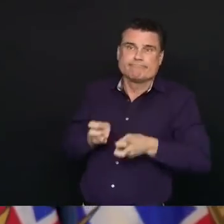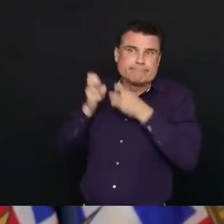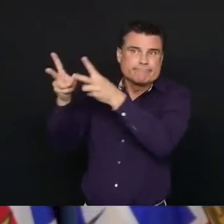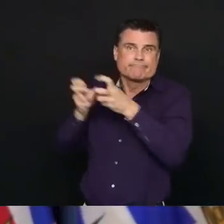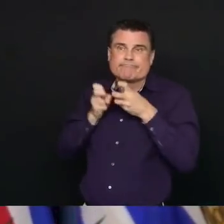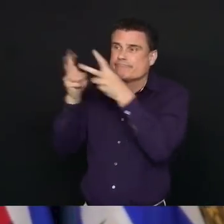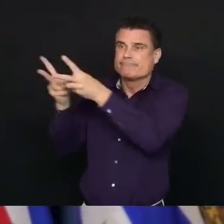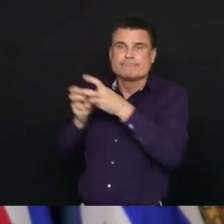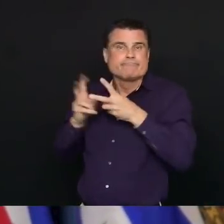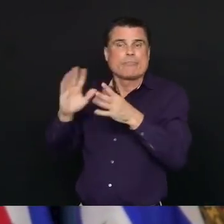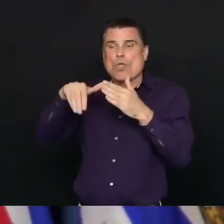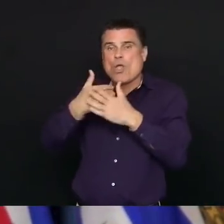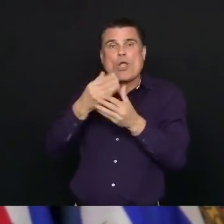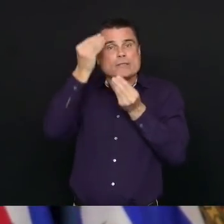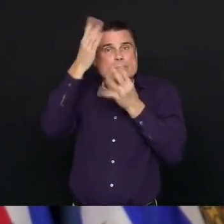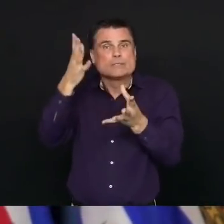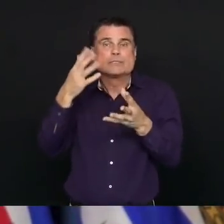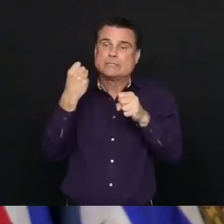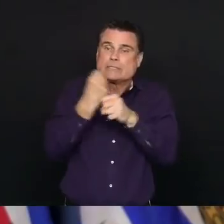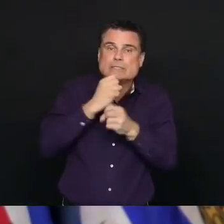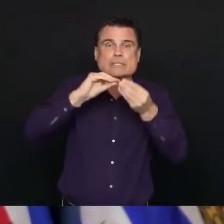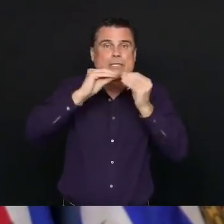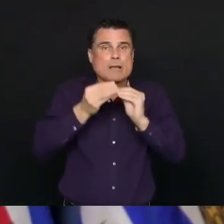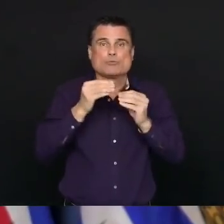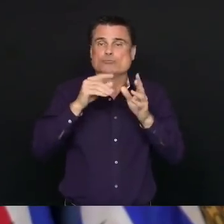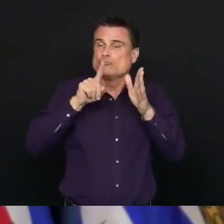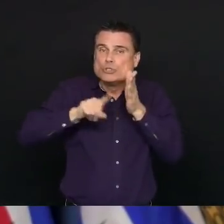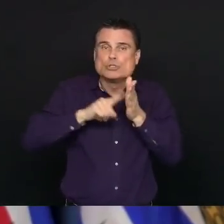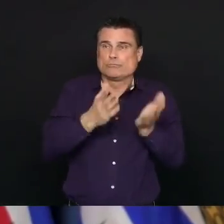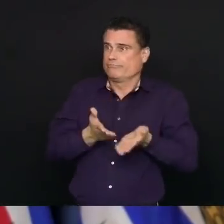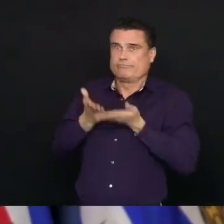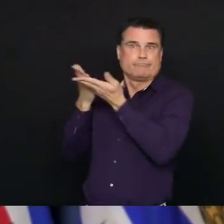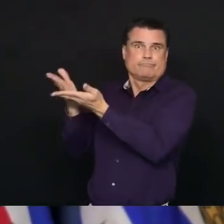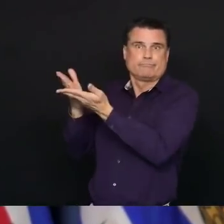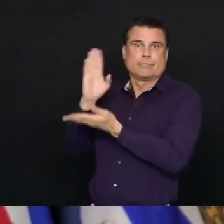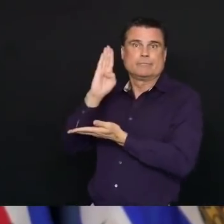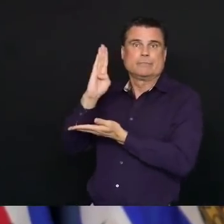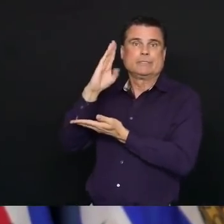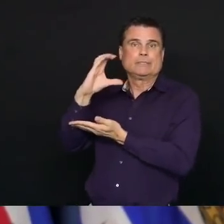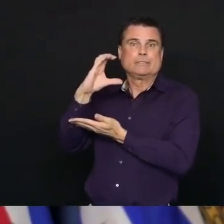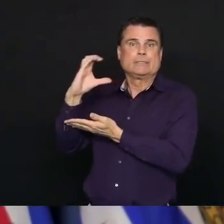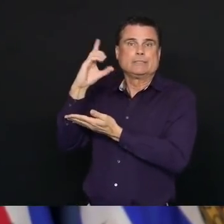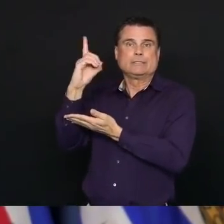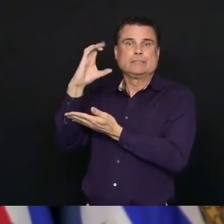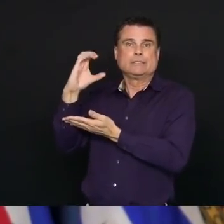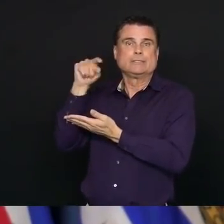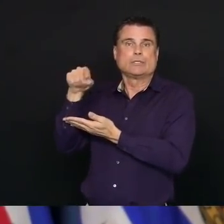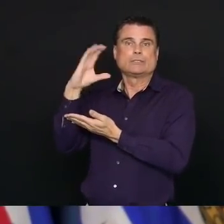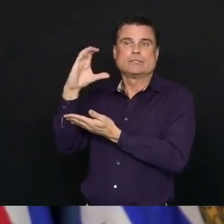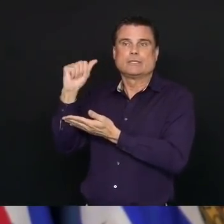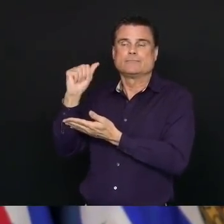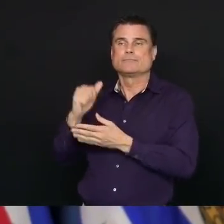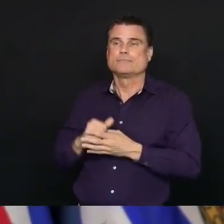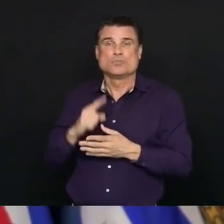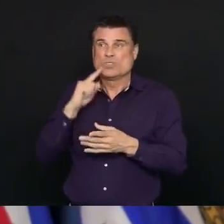rates every day on the BBC website. And we will presenting more for dynamic modeling next week as well. I'm not adding anything to the